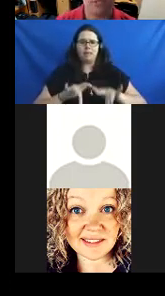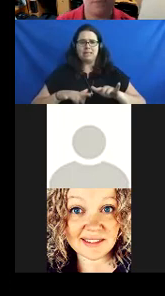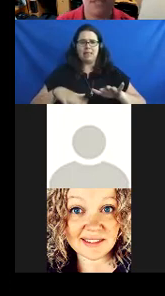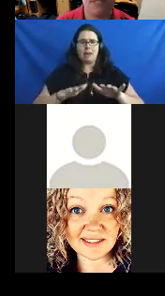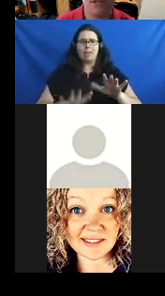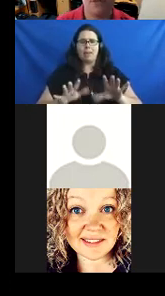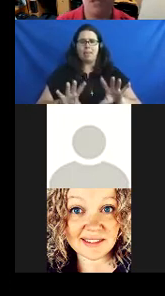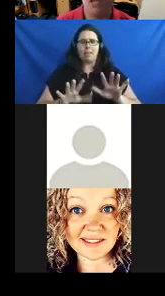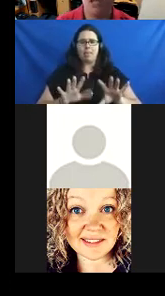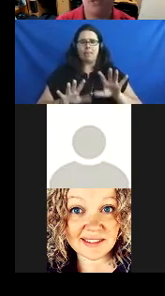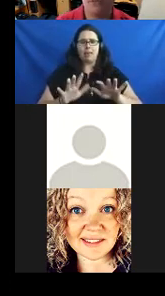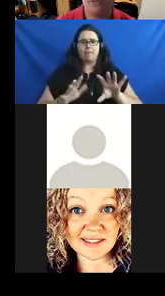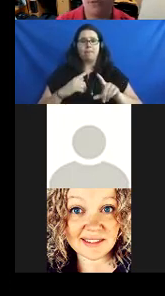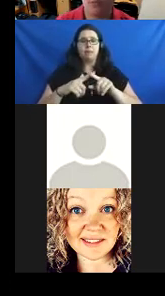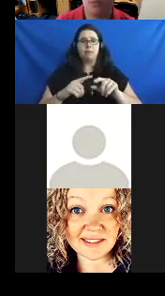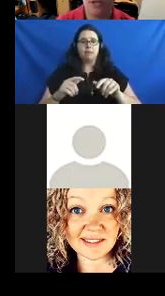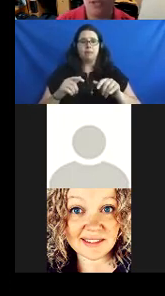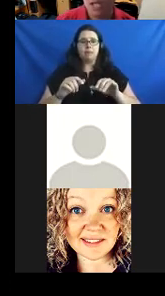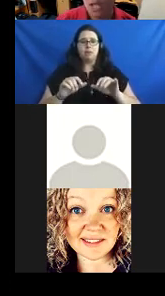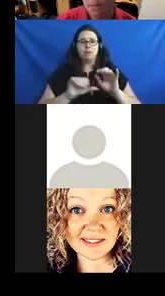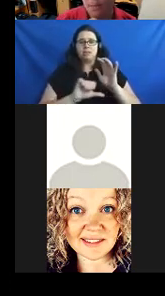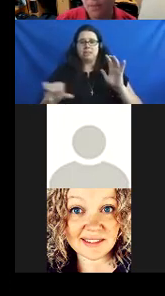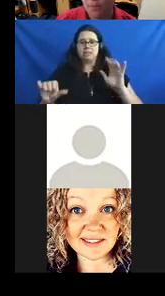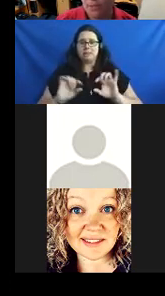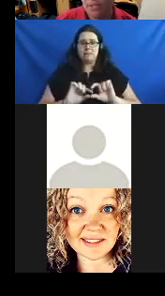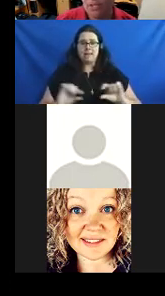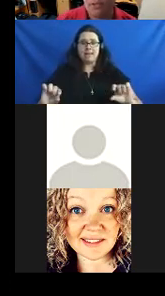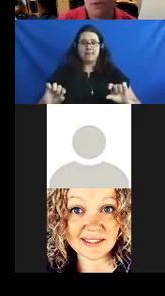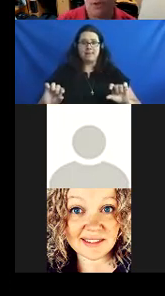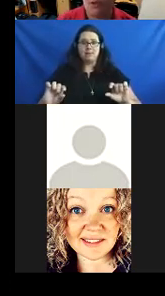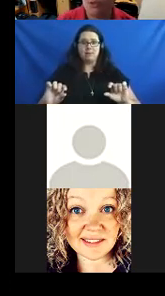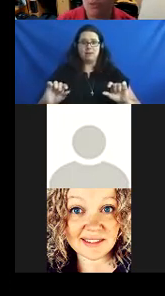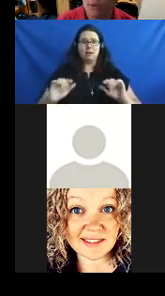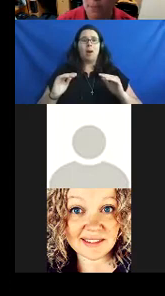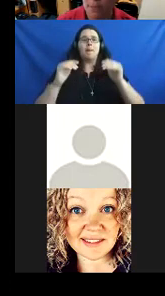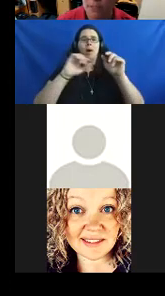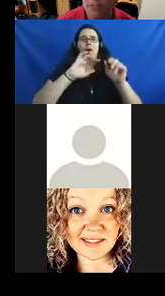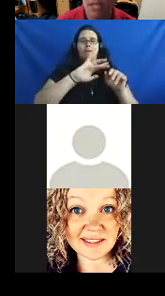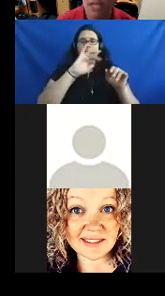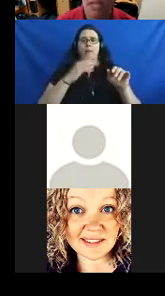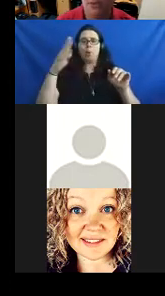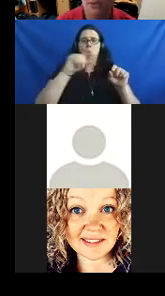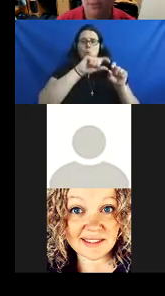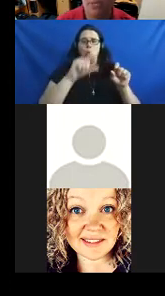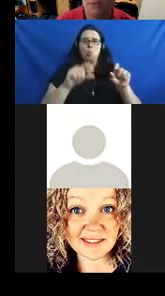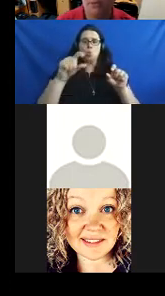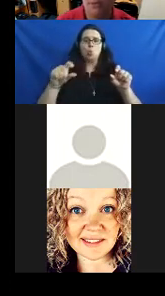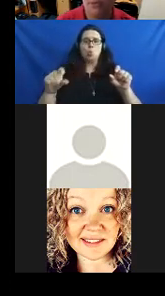THERE IS A SPACE DOWN UNDERNEATH REFRESHABLE BRAILLE, ABOVE ARE THE CURSOR ROUTING BUTTONS THAT CLICK ON